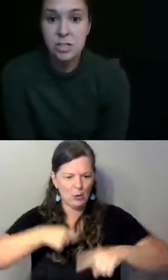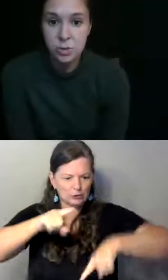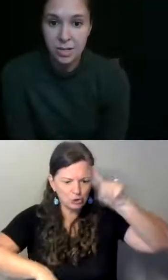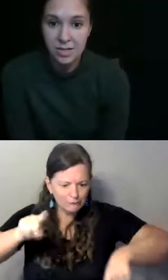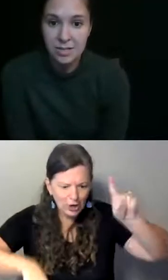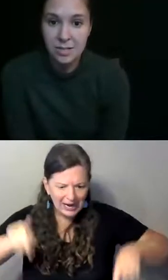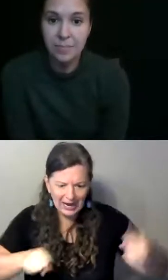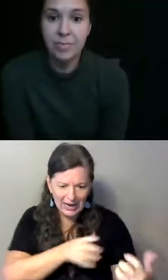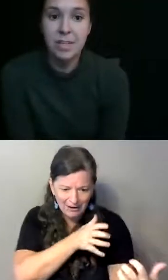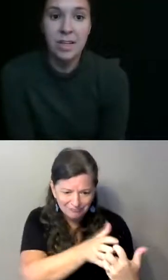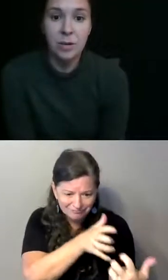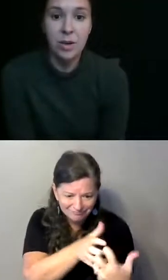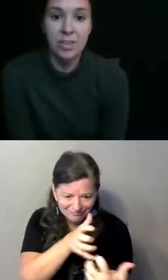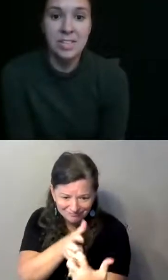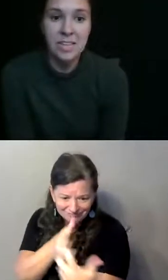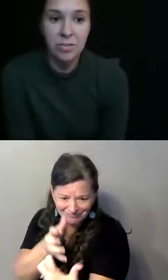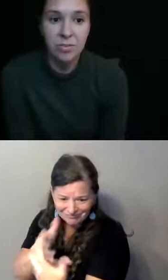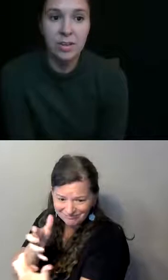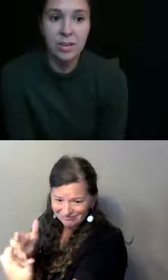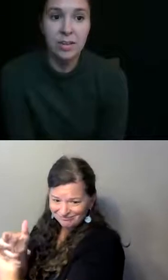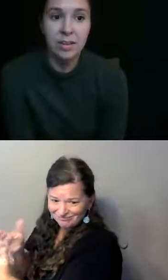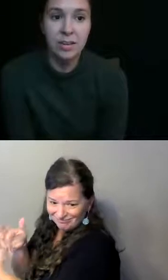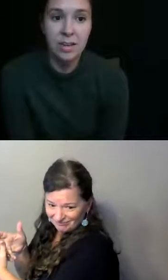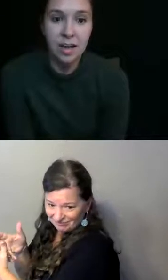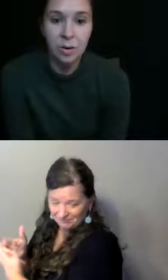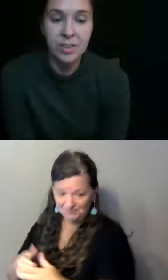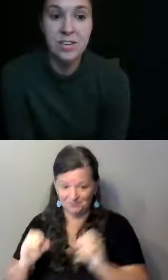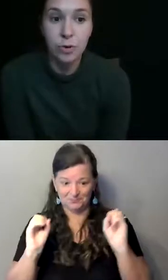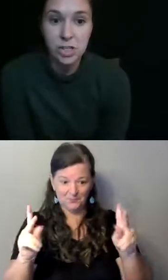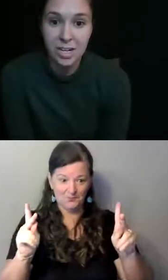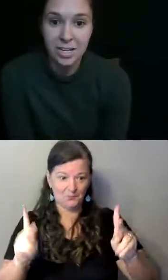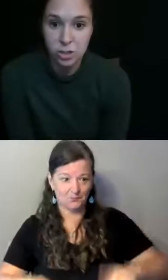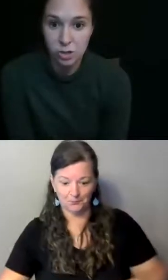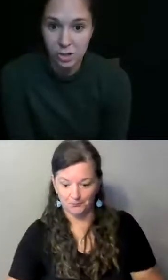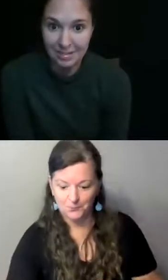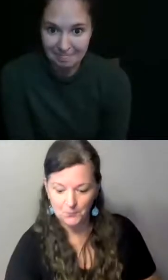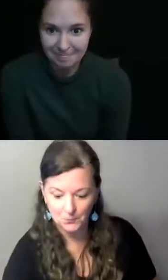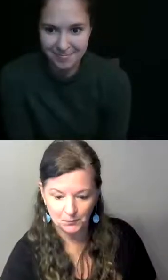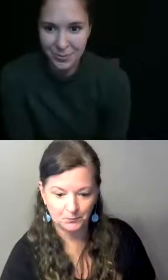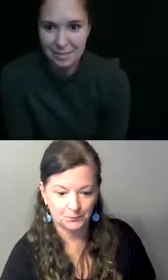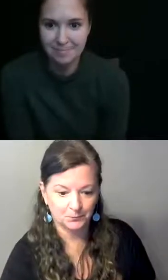students, with differentiated instruction. Okay,